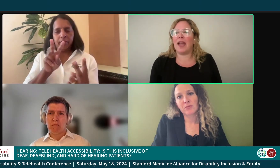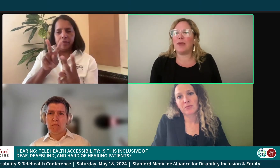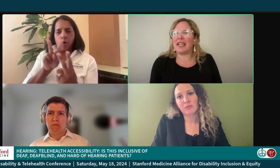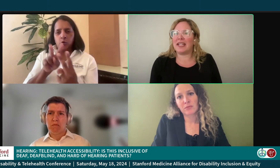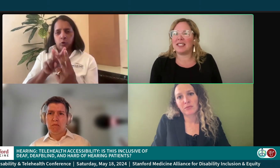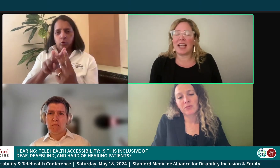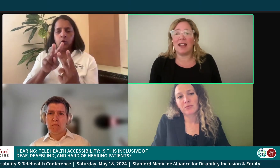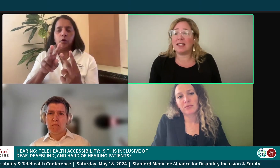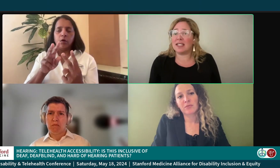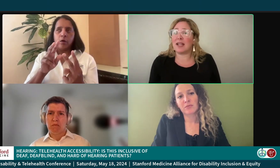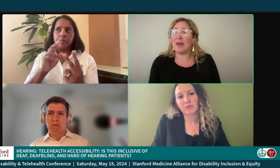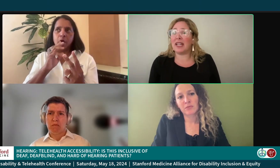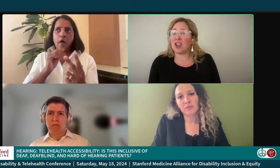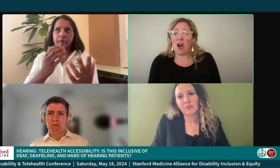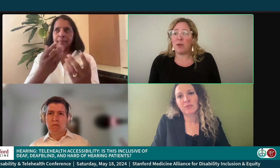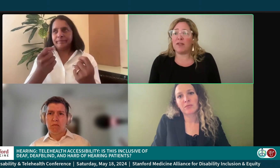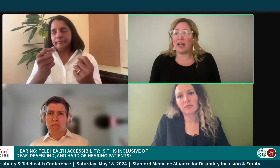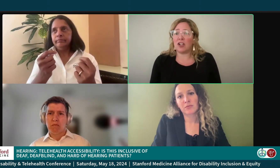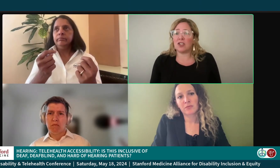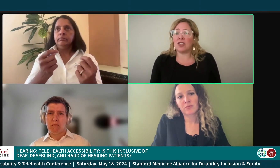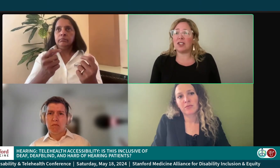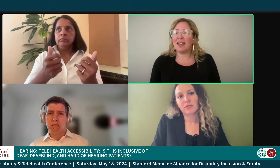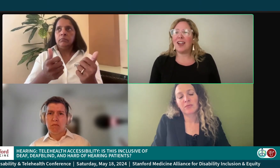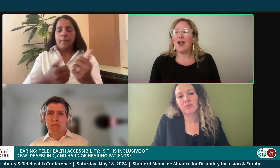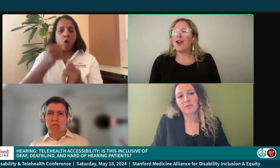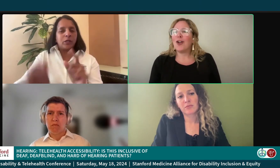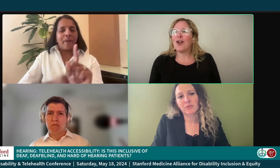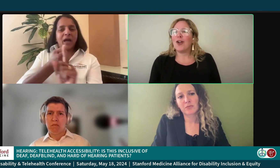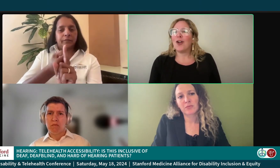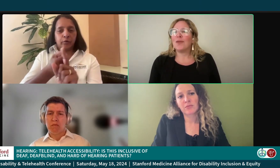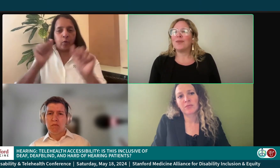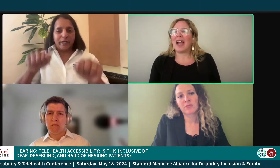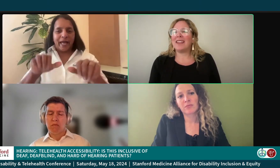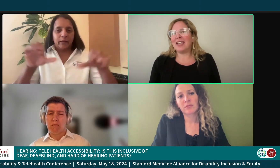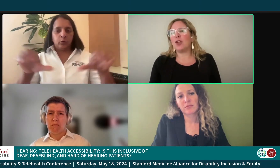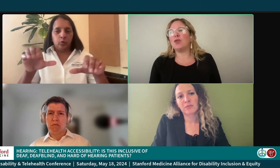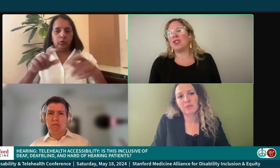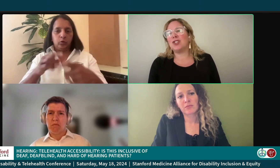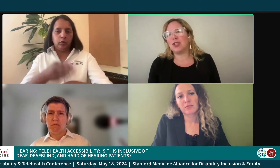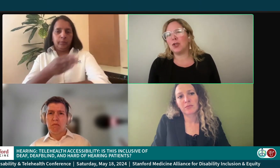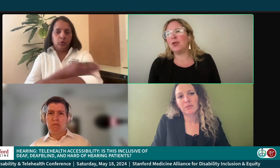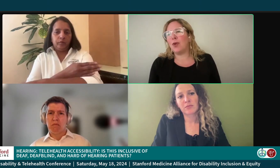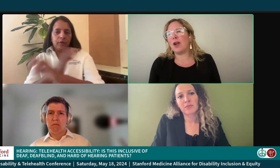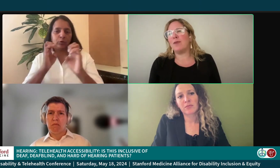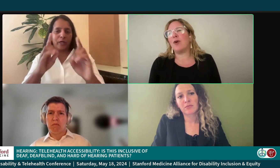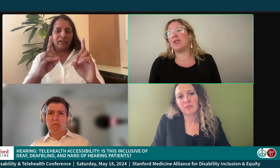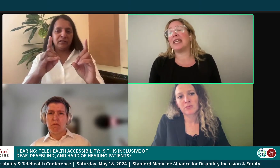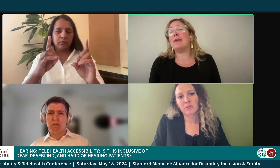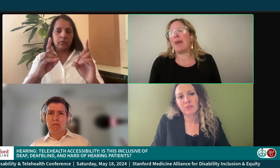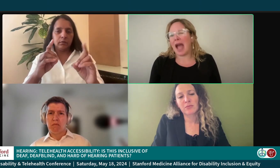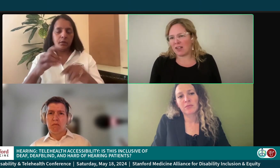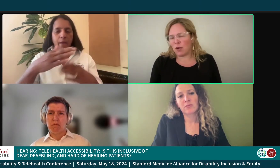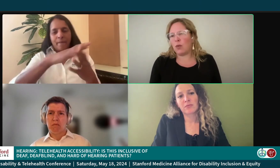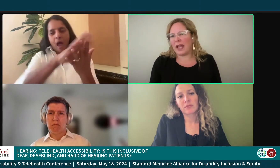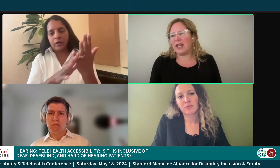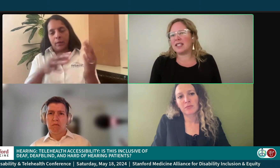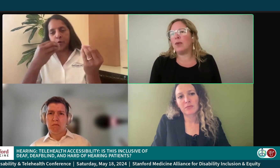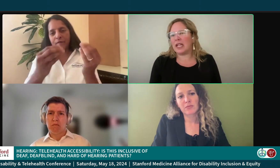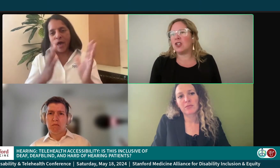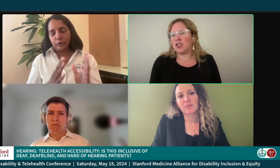way we can disseminate to all providers. I think those two are the most impactful ways that we can